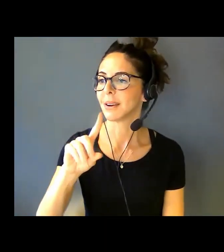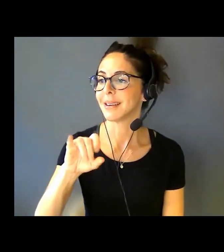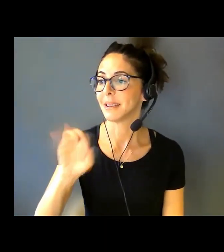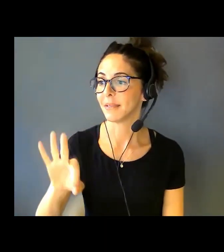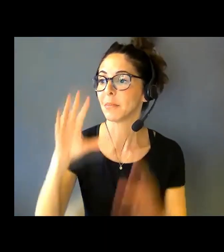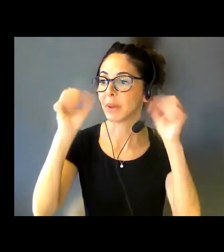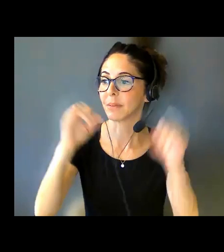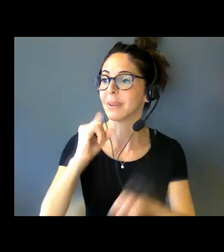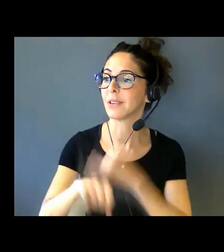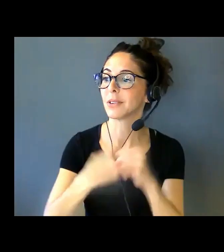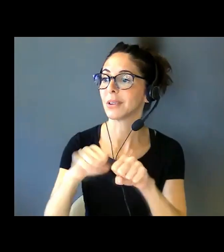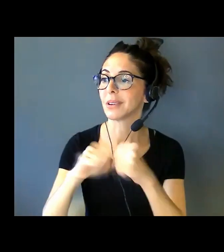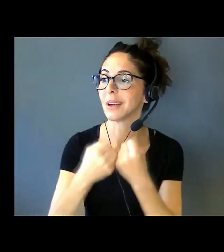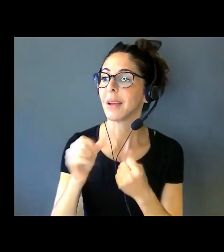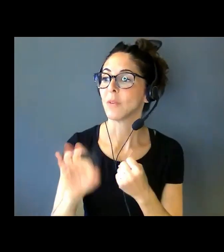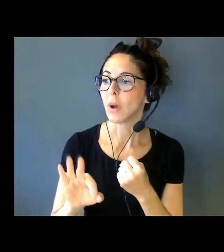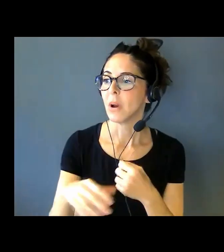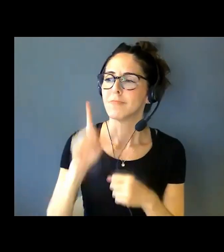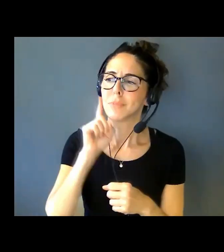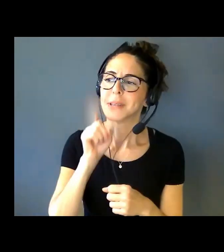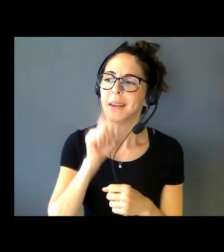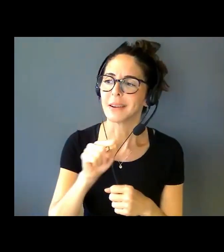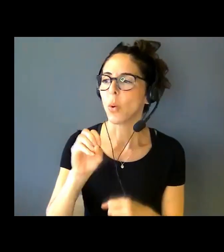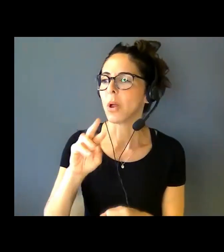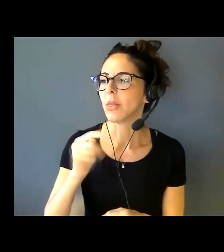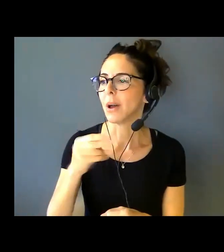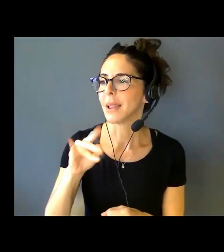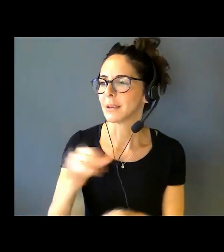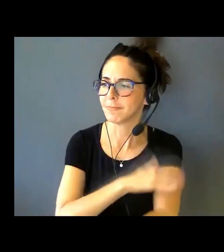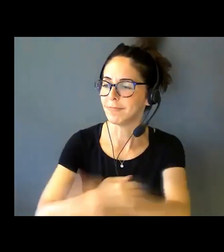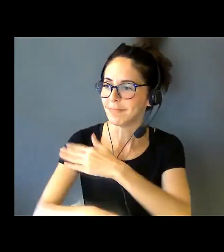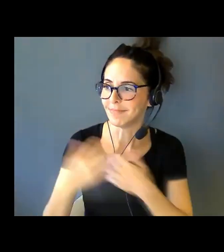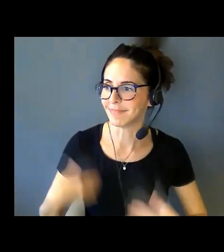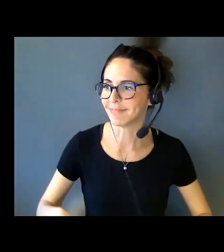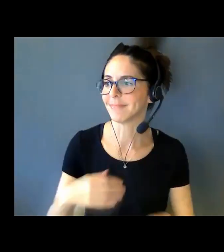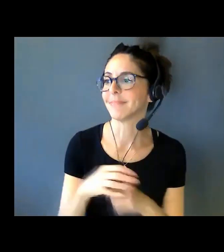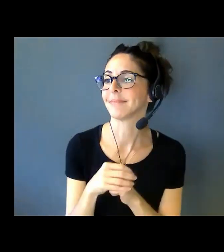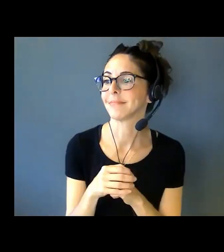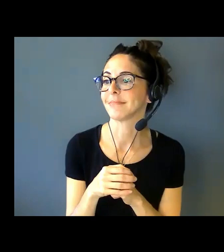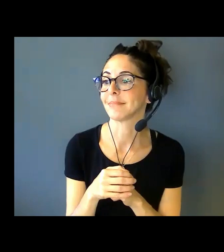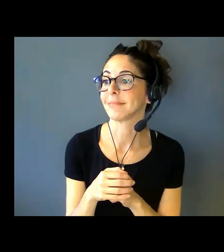for Prosthetics and Orthotics. While I come from Canada, I started my professional life in Canada,